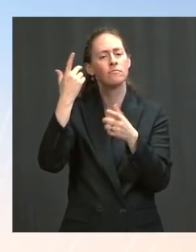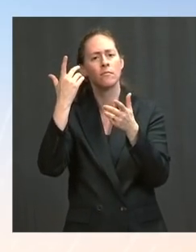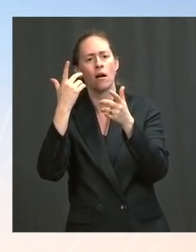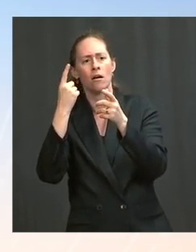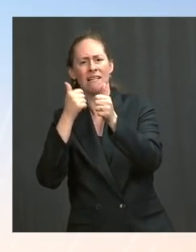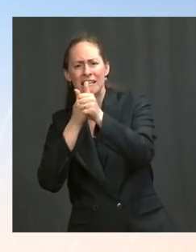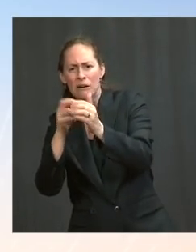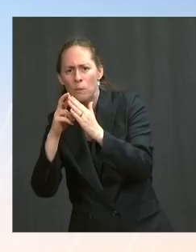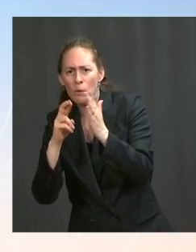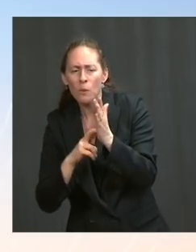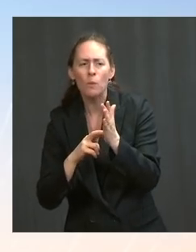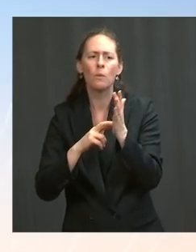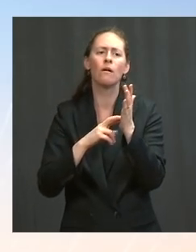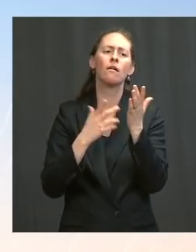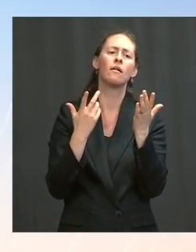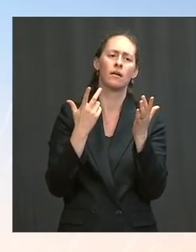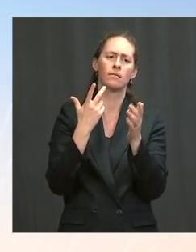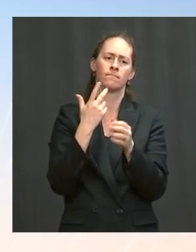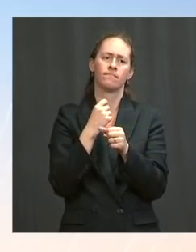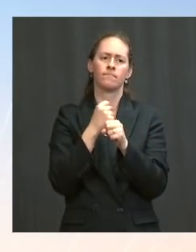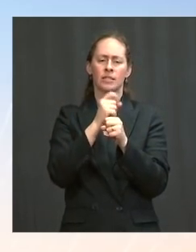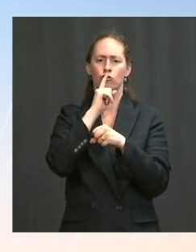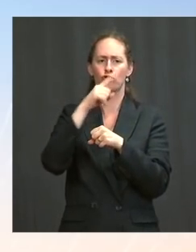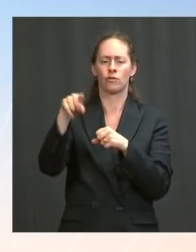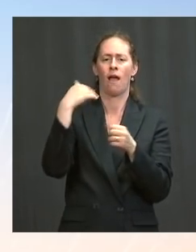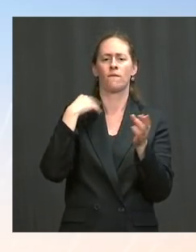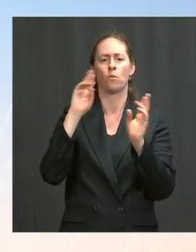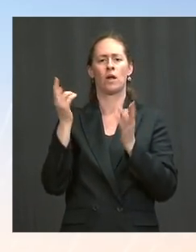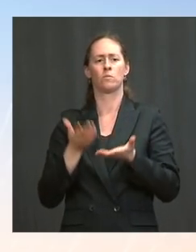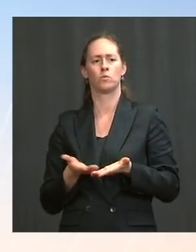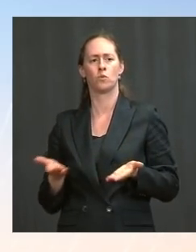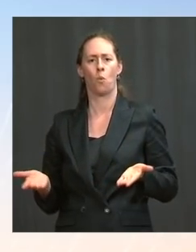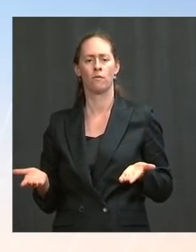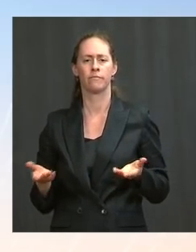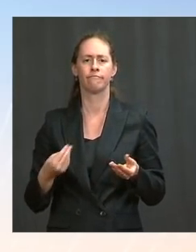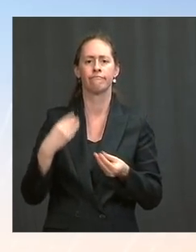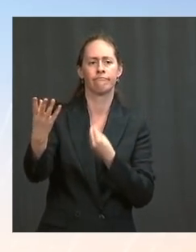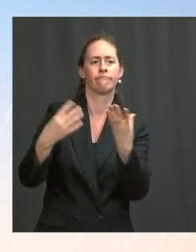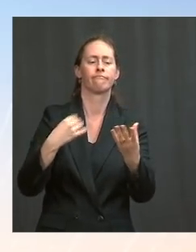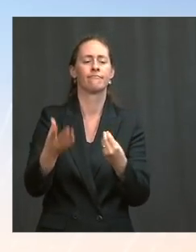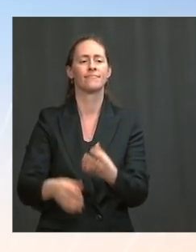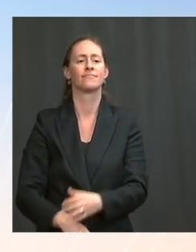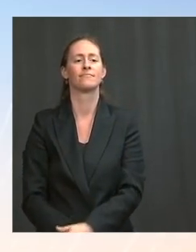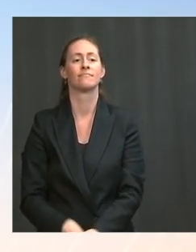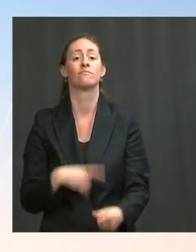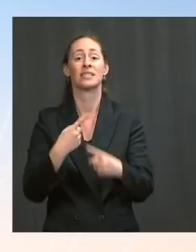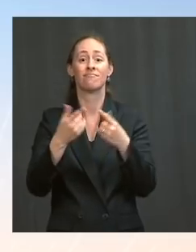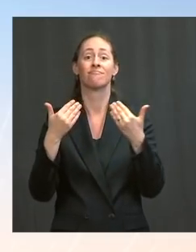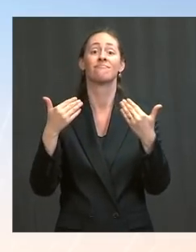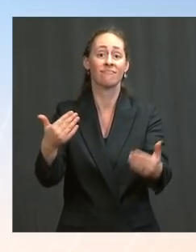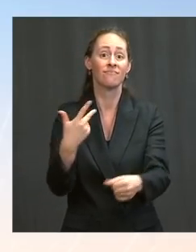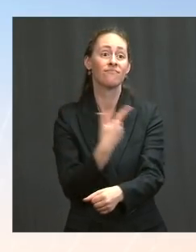And, of course, make sure we have resources and supply available if and when we reach that point in time. Go ahead. The Press: Can we -- >> Ms. Psaki: Go ahead.